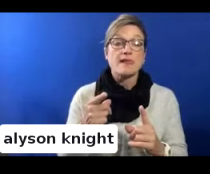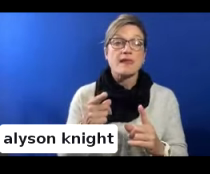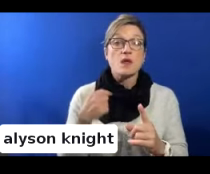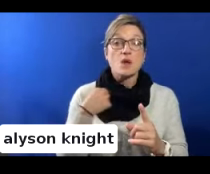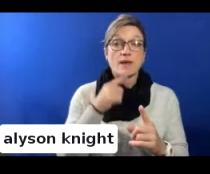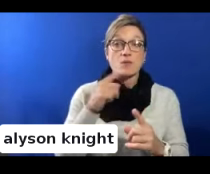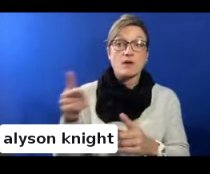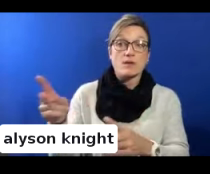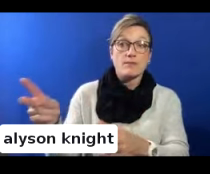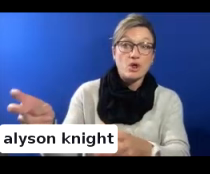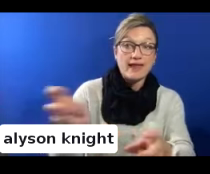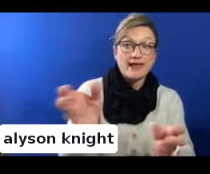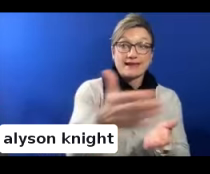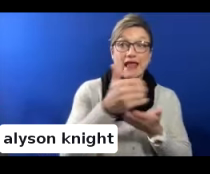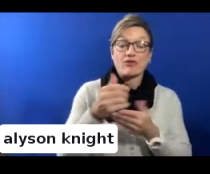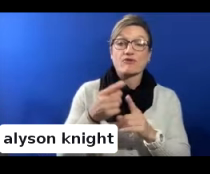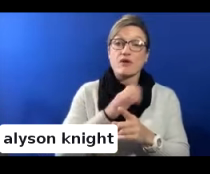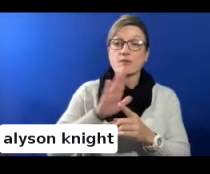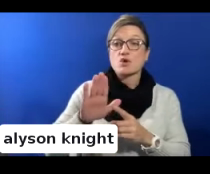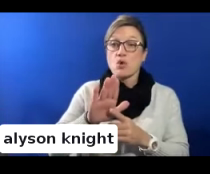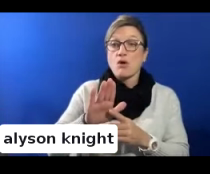application and prepopulated.